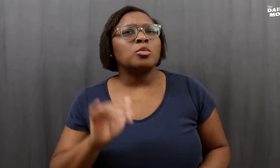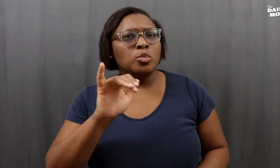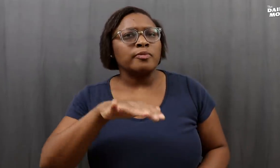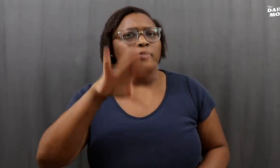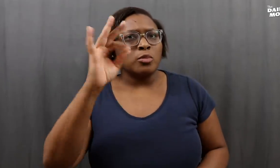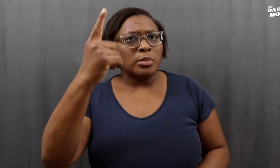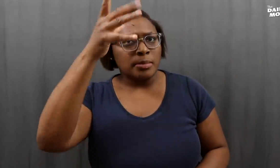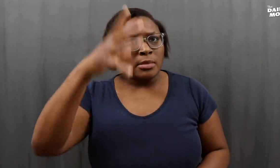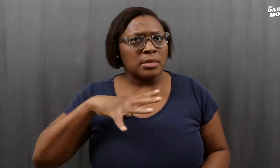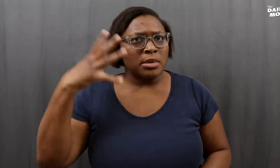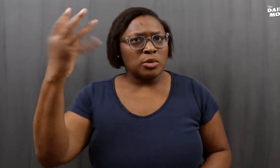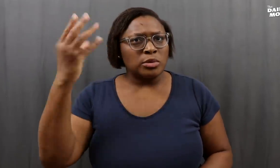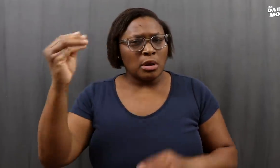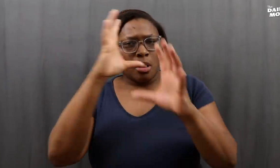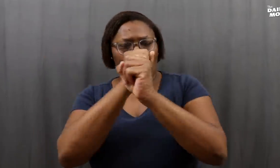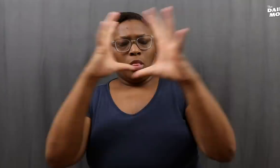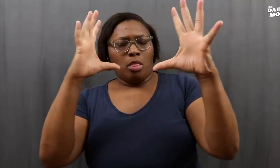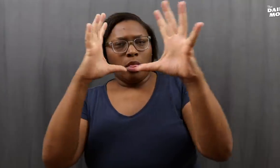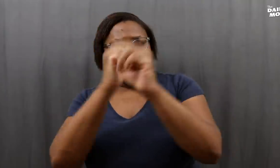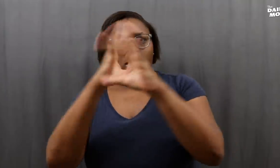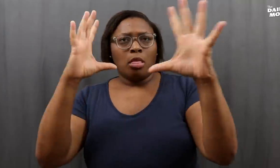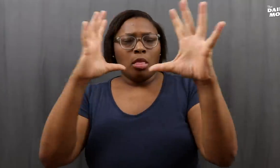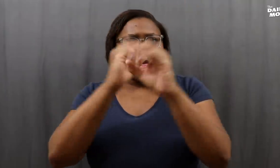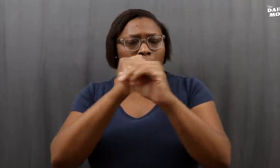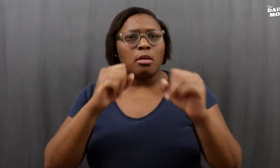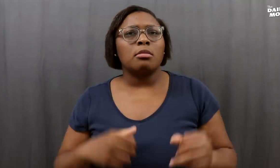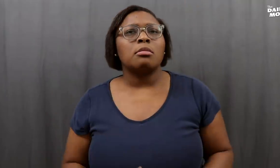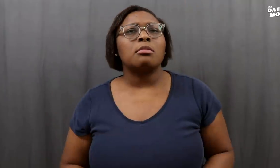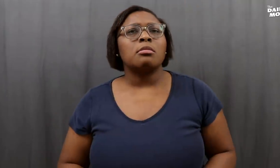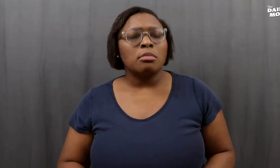There was another man who was half conscious outside.